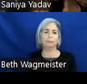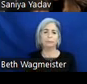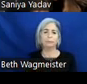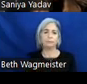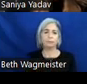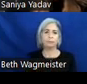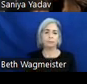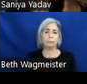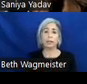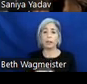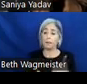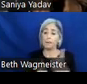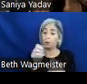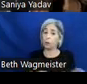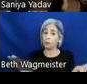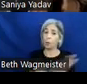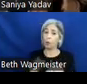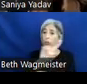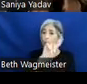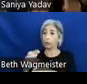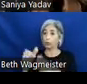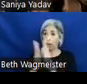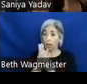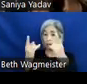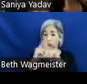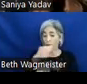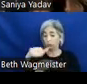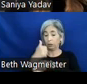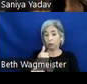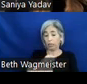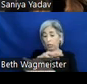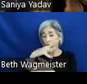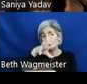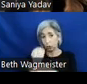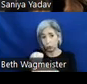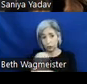One of the most important questions to ask while building inclusive personas is have we considered